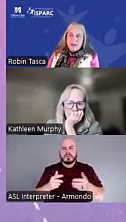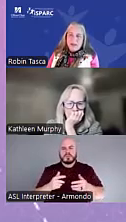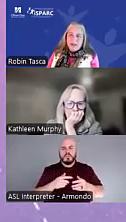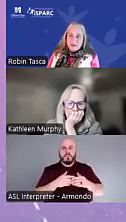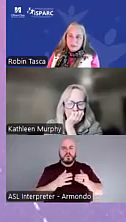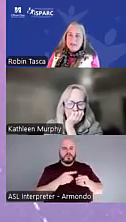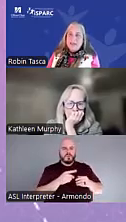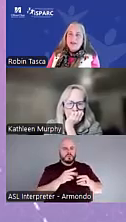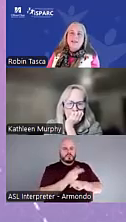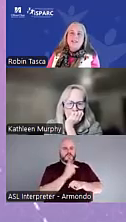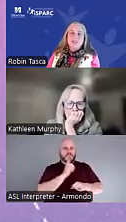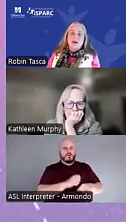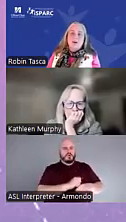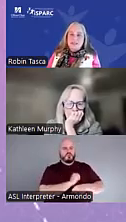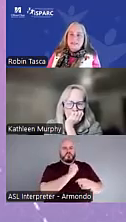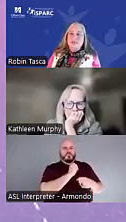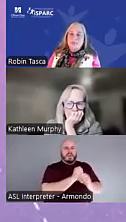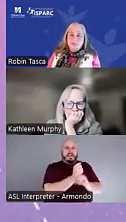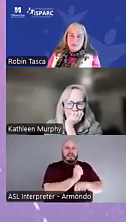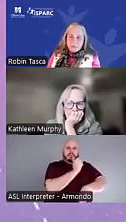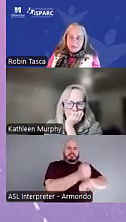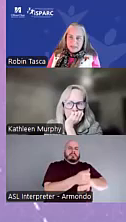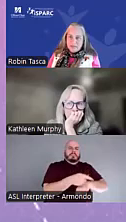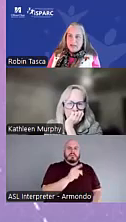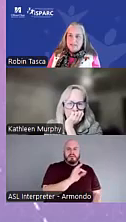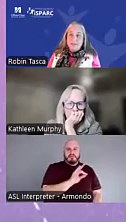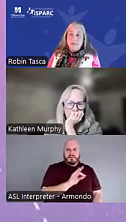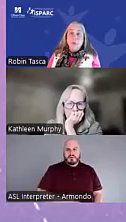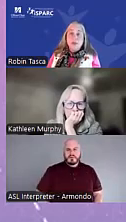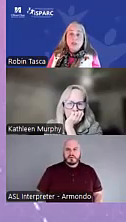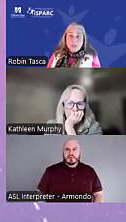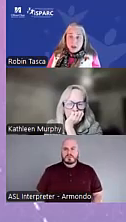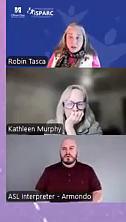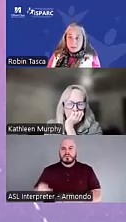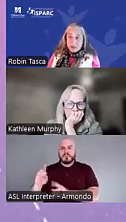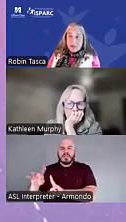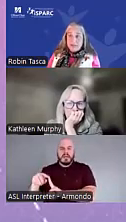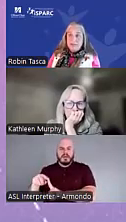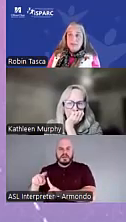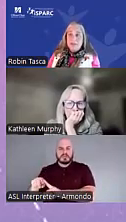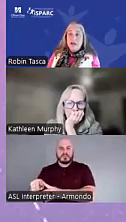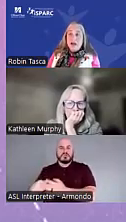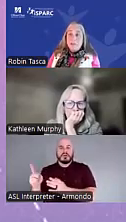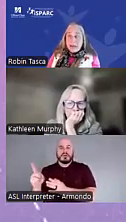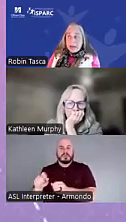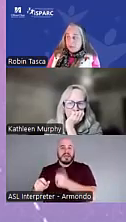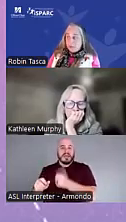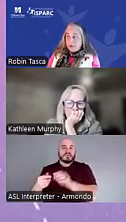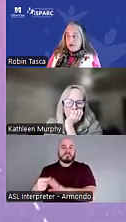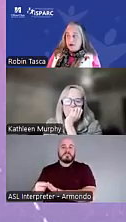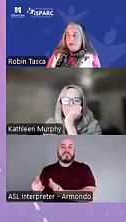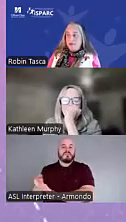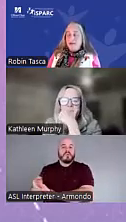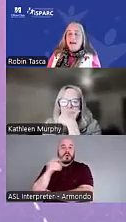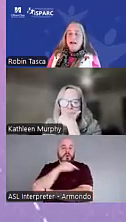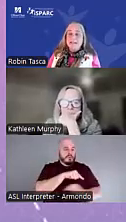So your PDF has to start out as something before a PDF. It has to be a Word document. It has to be a PowerPoint document.